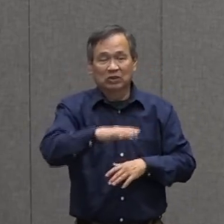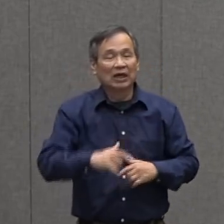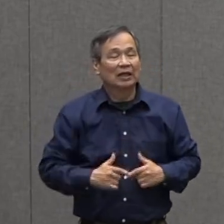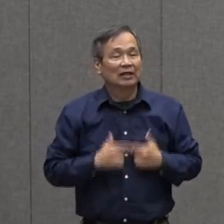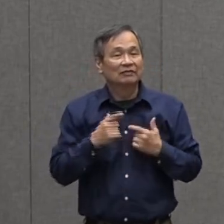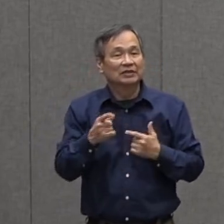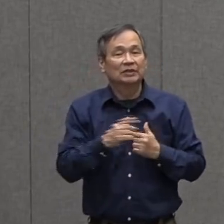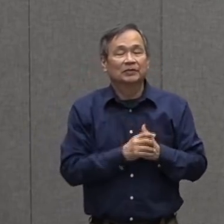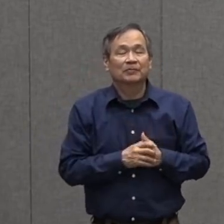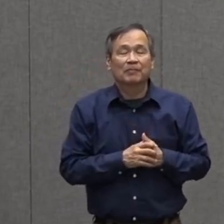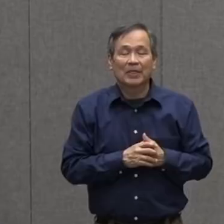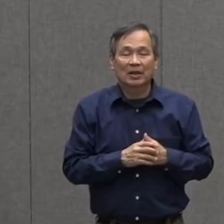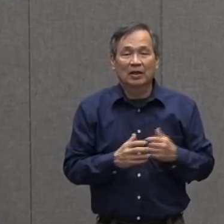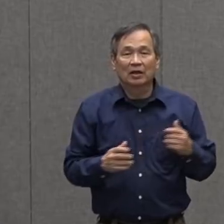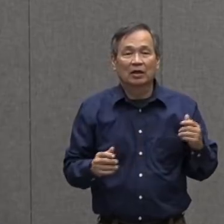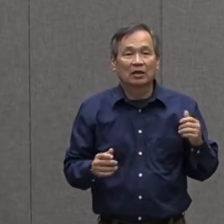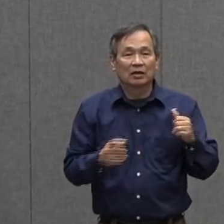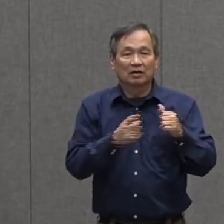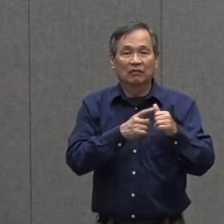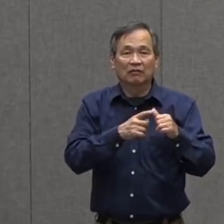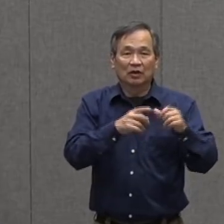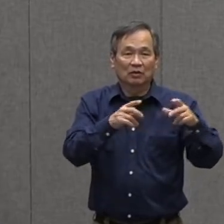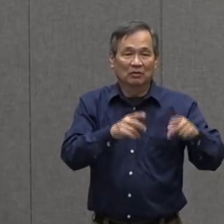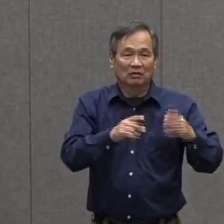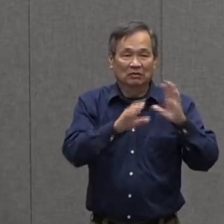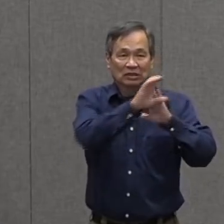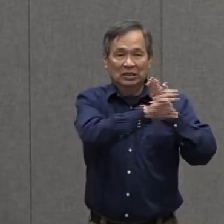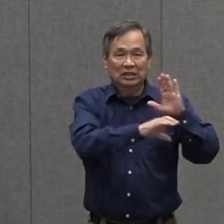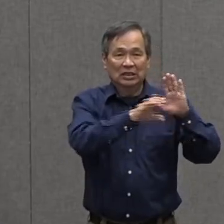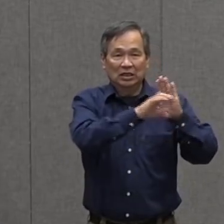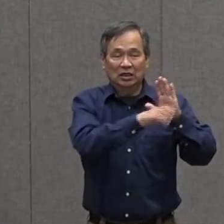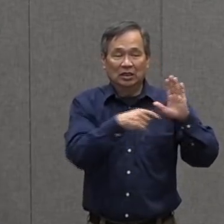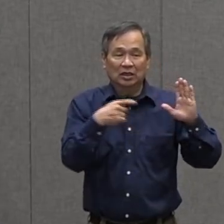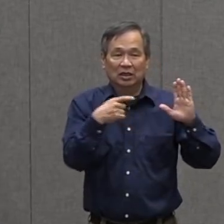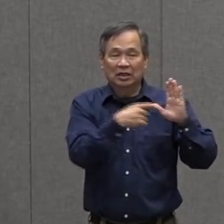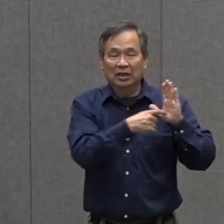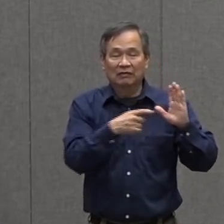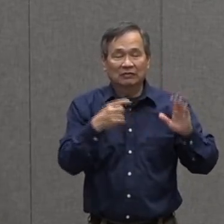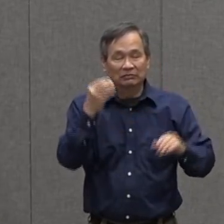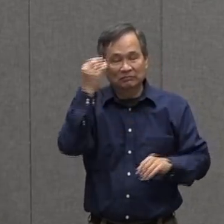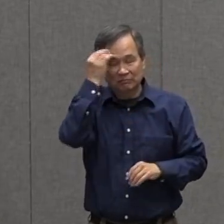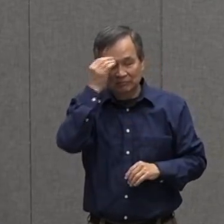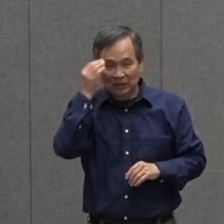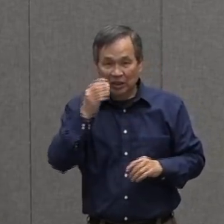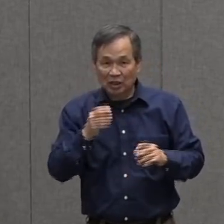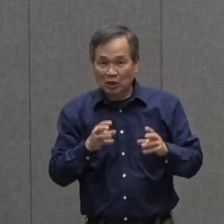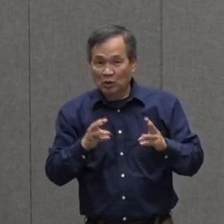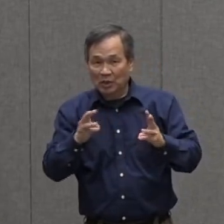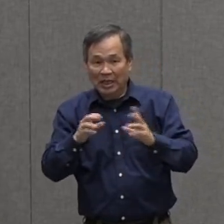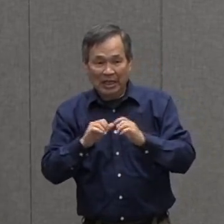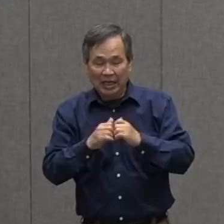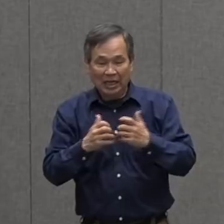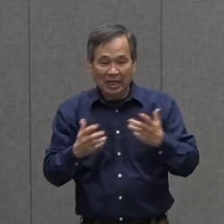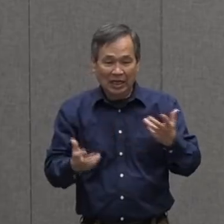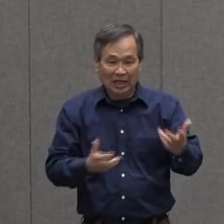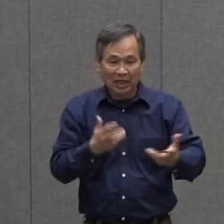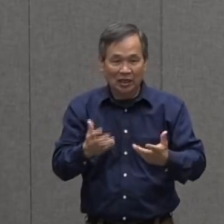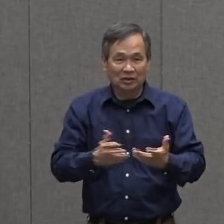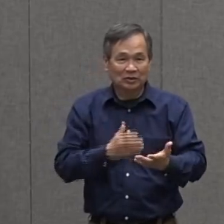Our main character also has to come up with a very creative and exciting way to stop the drought